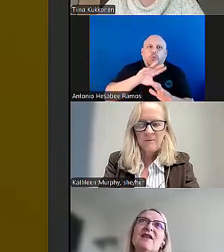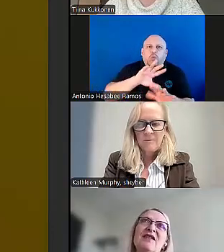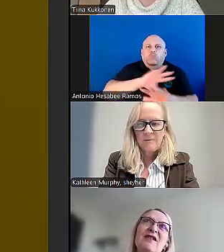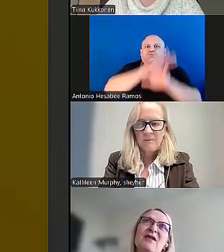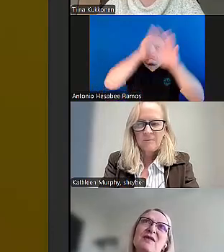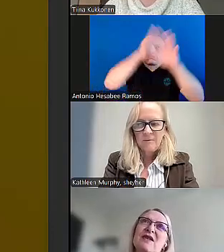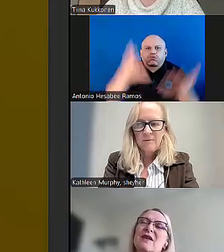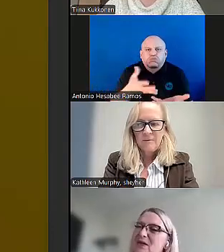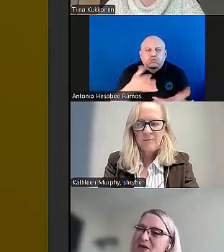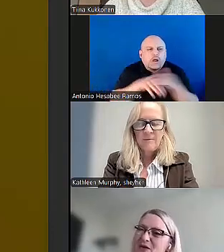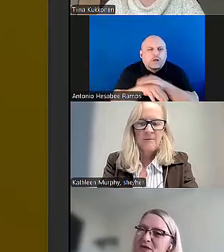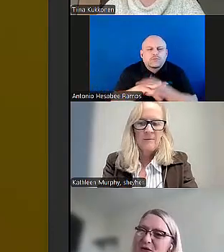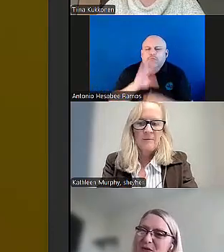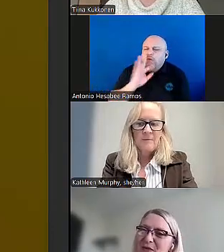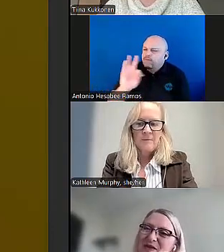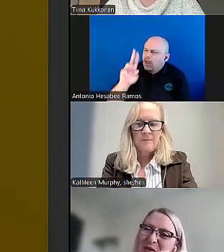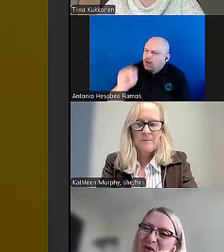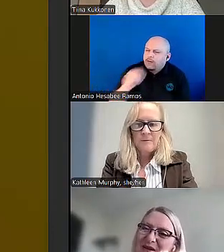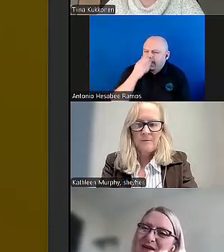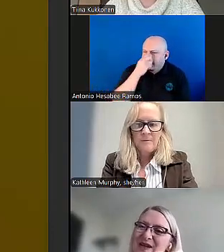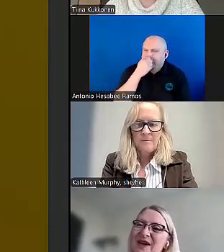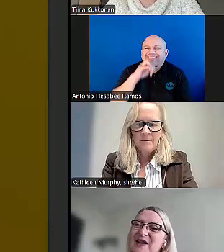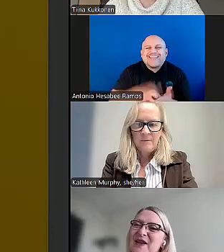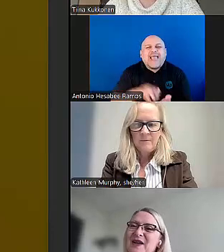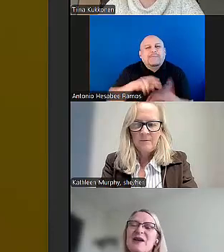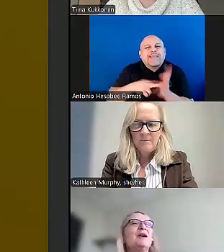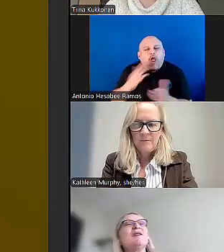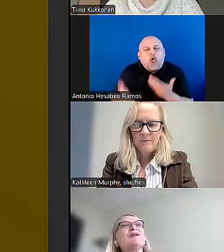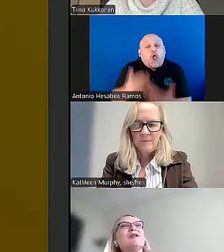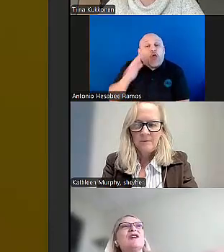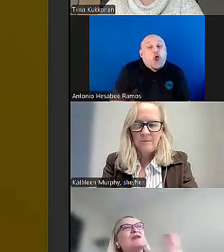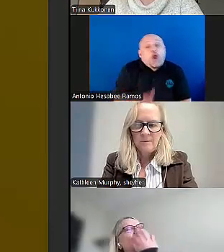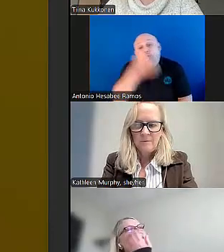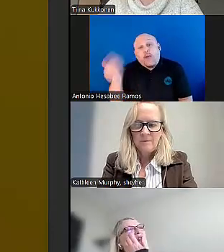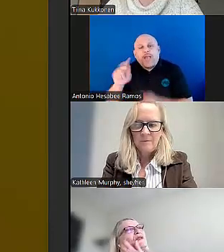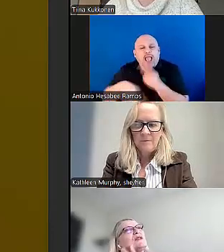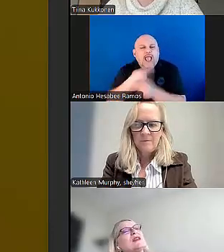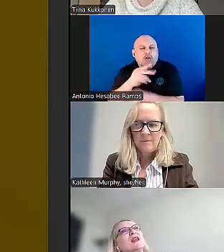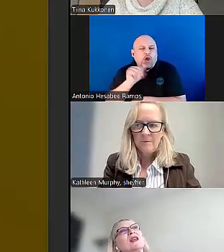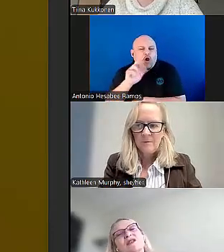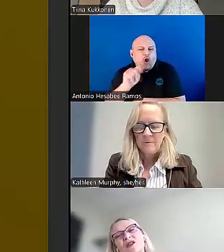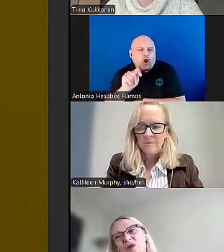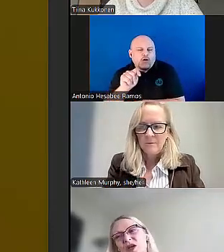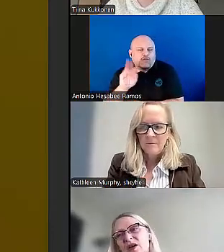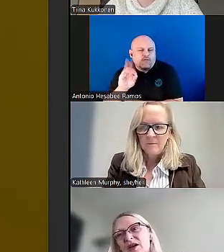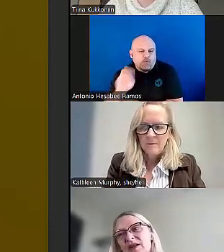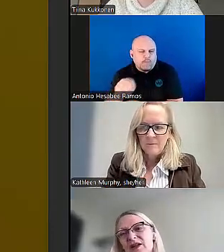another almost like another art form in some ways. There's all sorts of interesting things going on